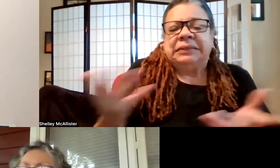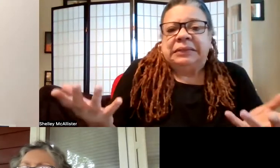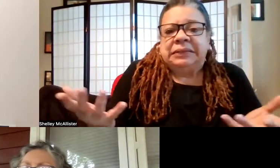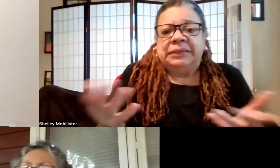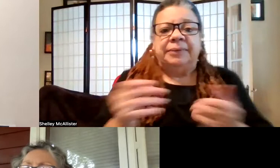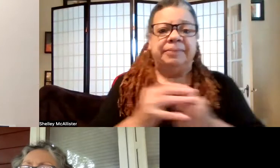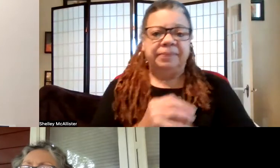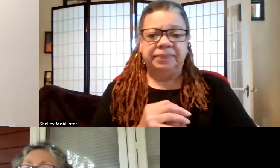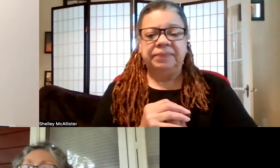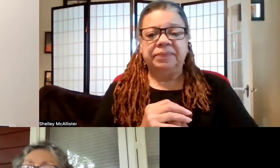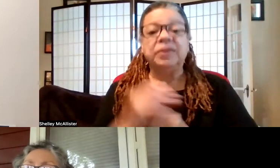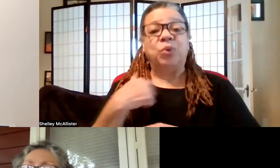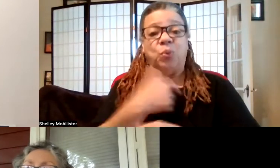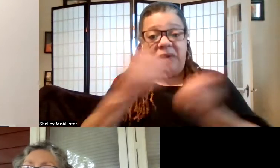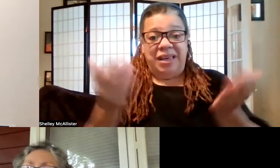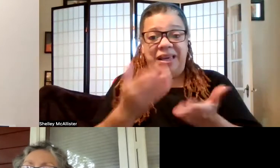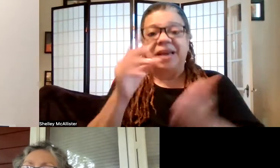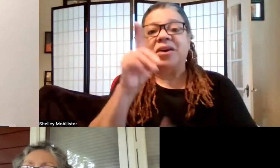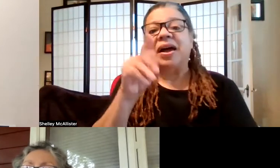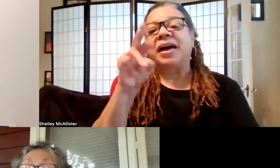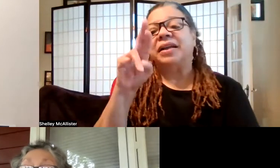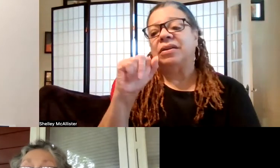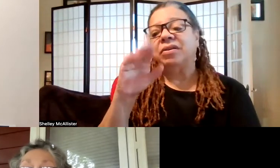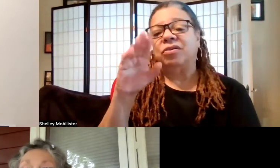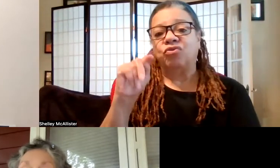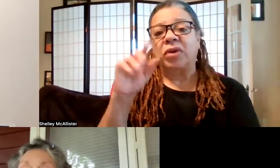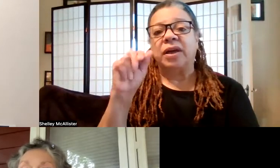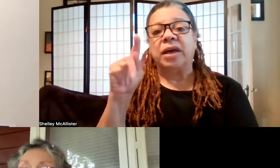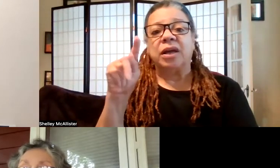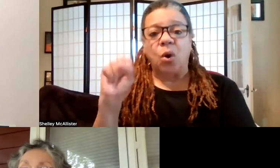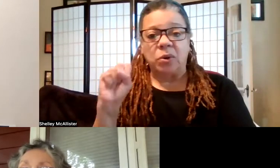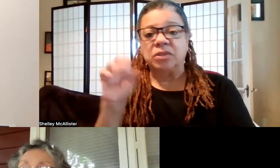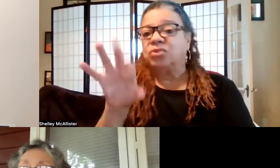We at Dracut Arts choose *all* Americans, whether you are born on this soil